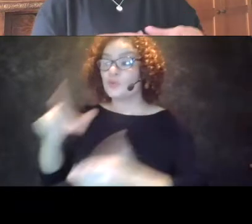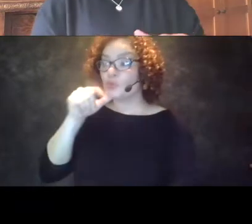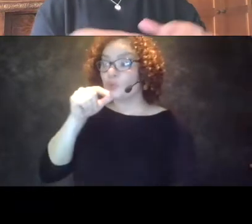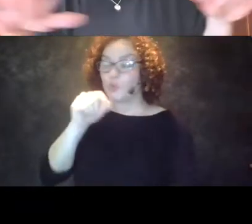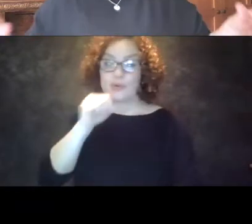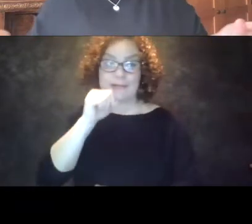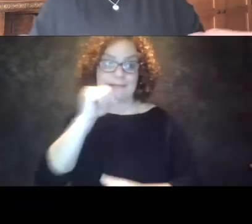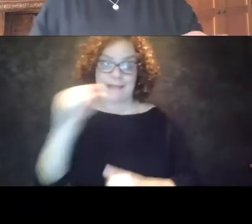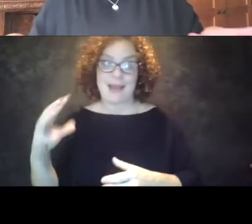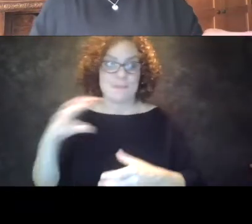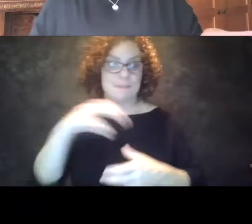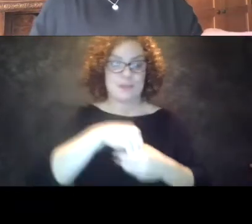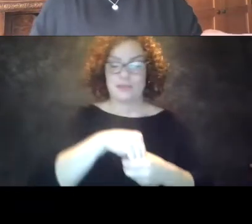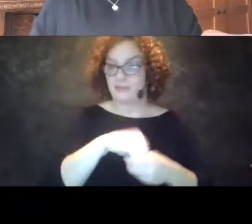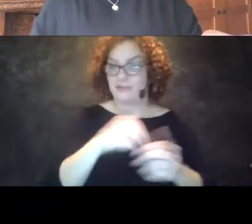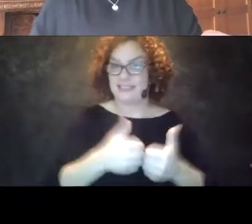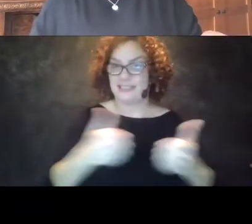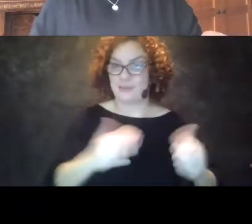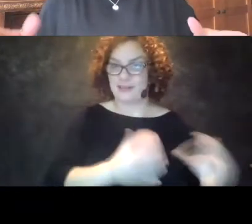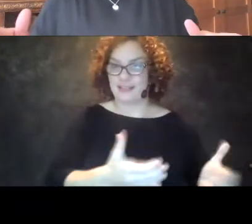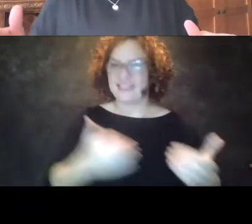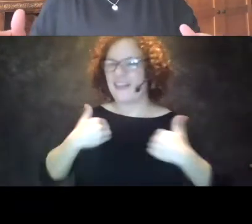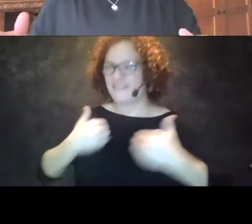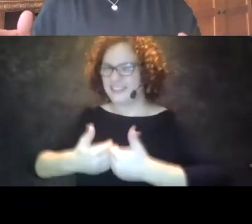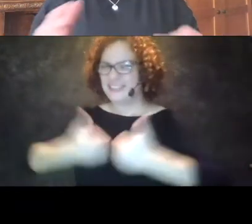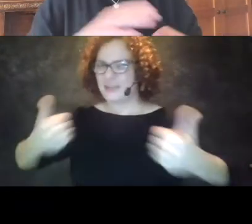they were all in different classes, it was a kindergarten through fifth grade school.